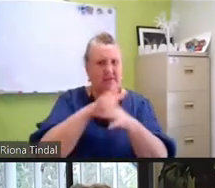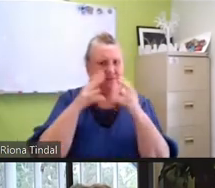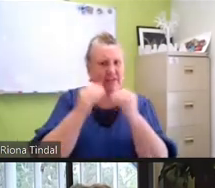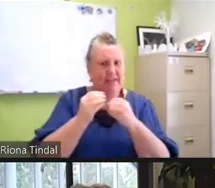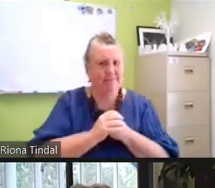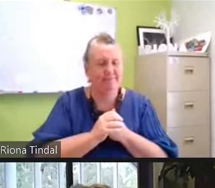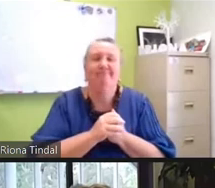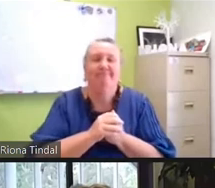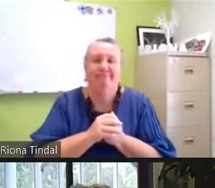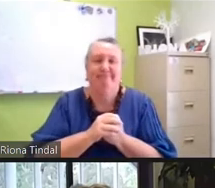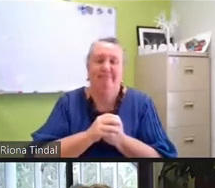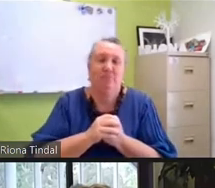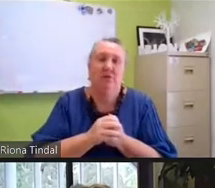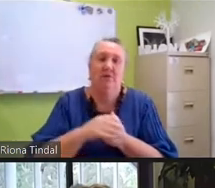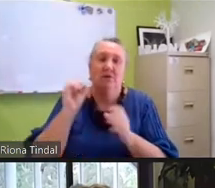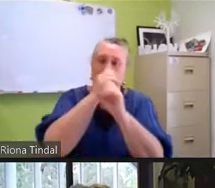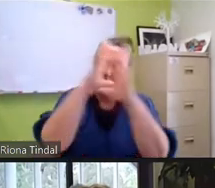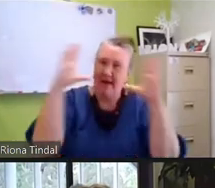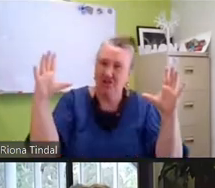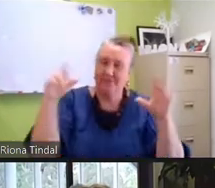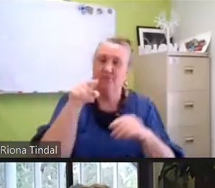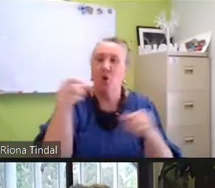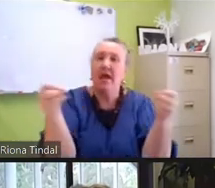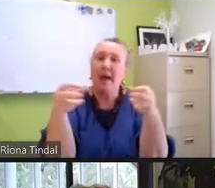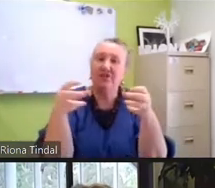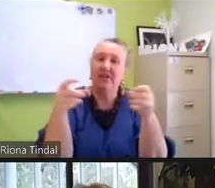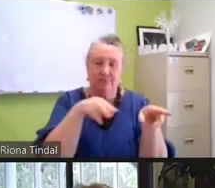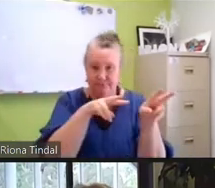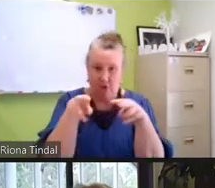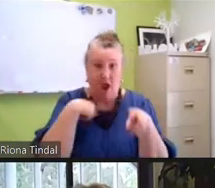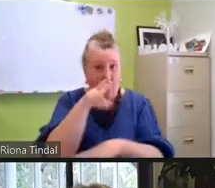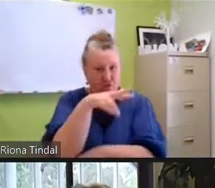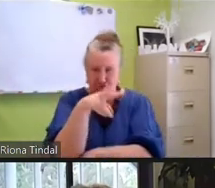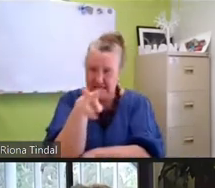You might think, "Well, guess what? Captions cover everything within that space." But imagine if you